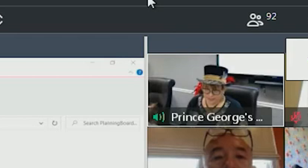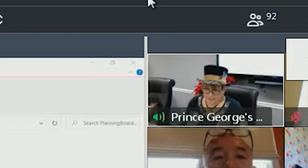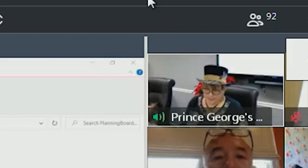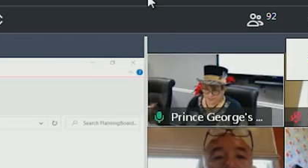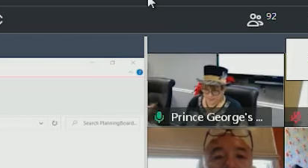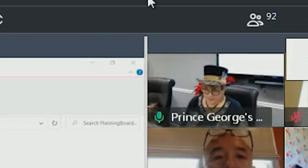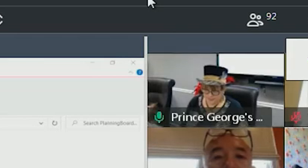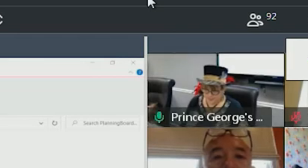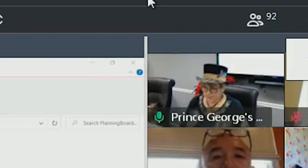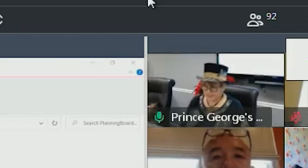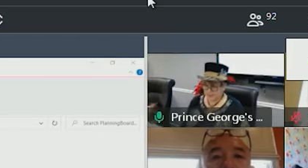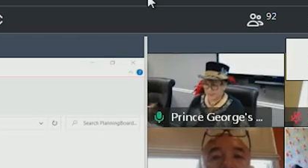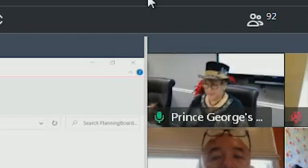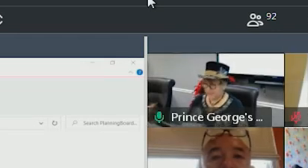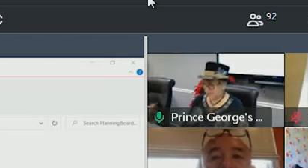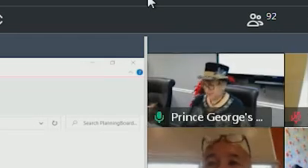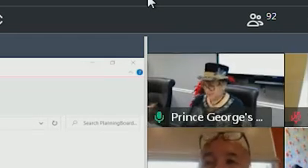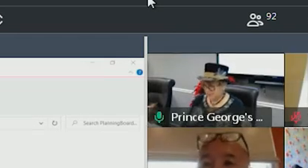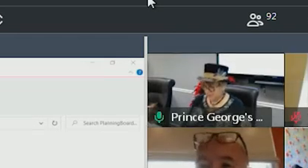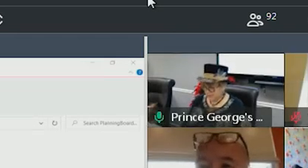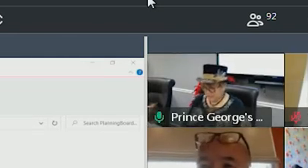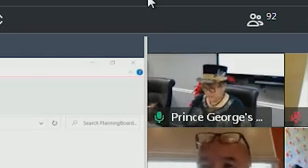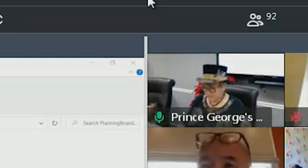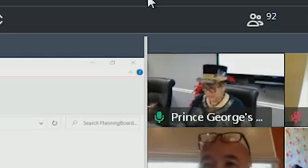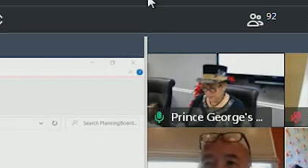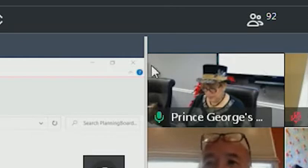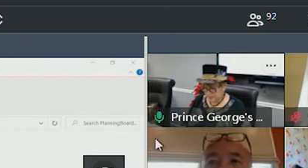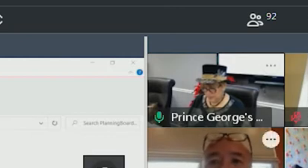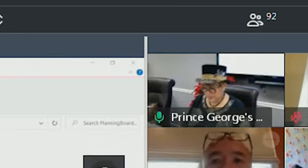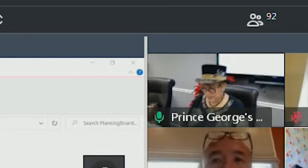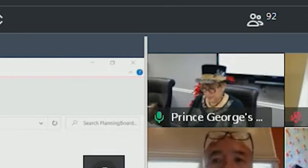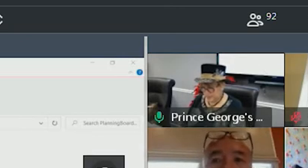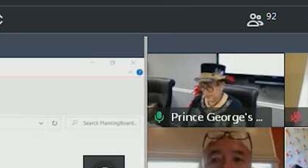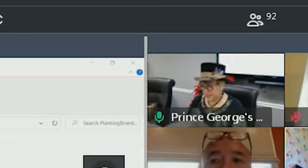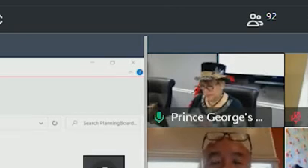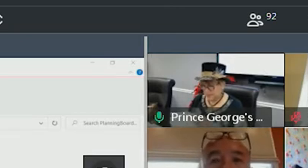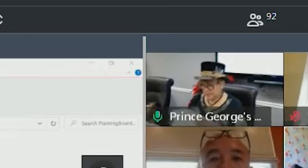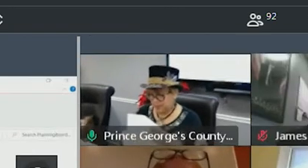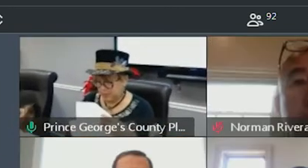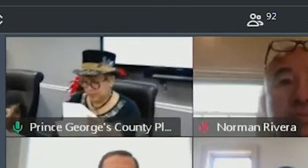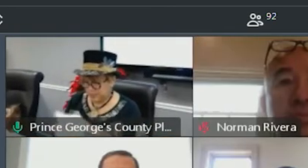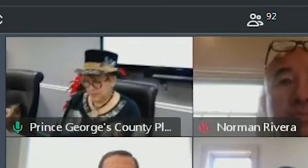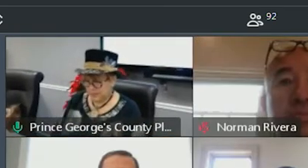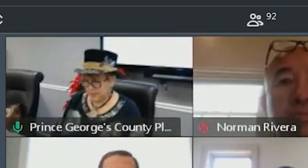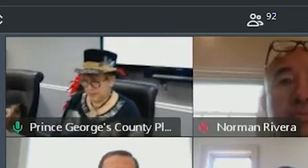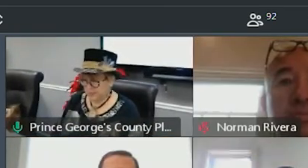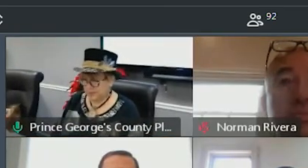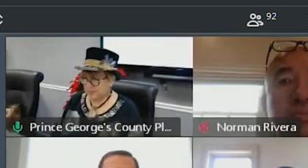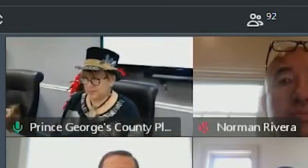Madam chair, after consideration of the records for items number four, A, four B, four D through A G I'm over documents that I find and